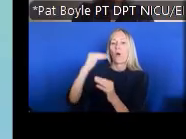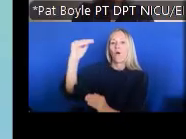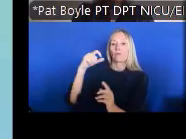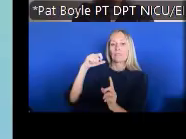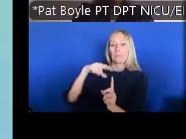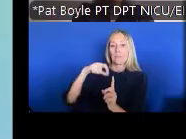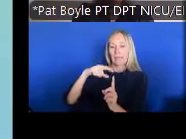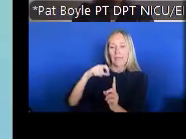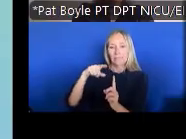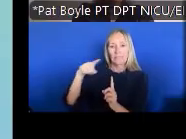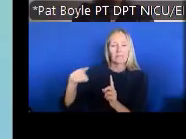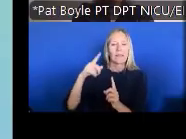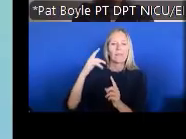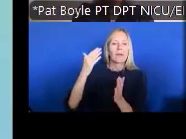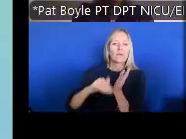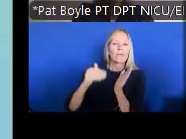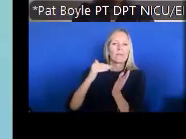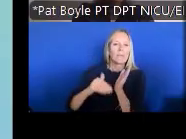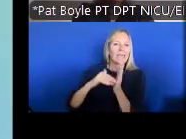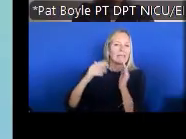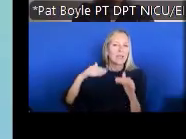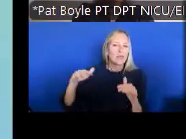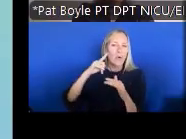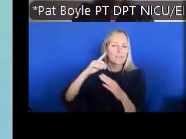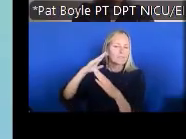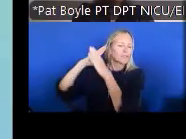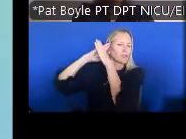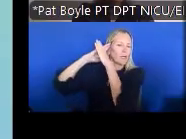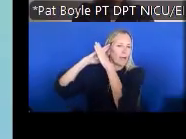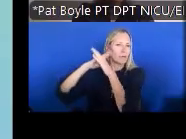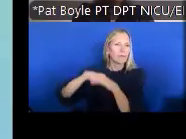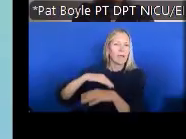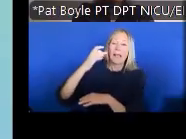can shut out repeated flashes of light to stay asleep. So they